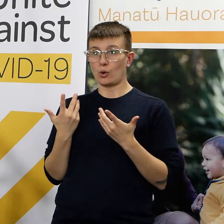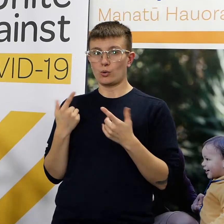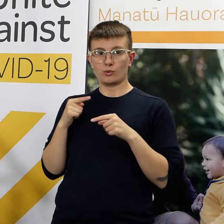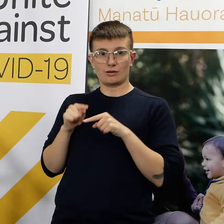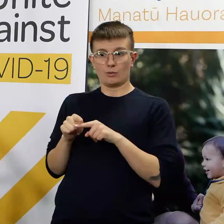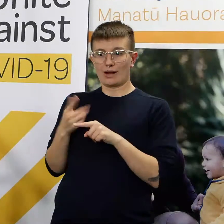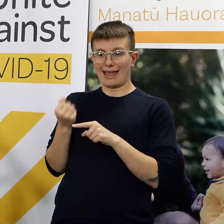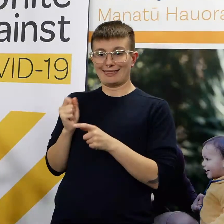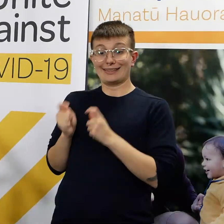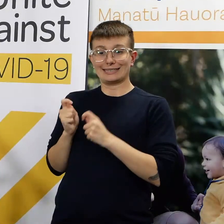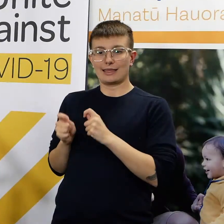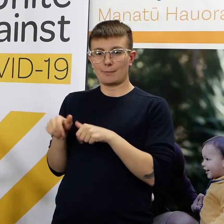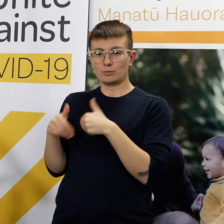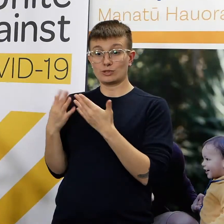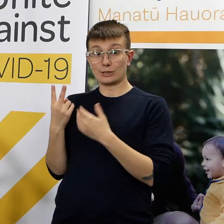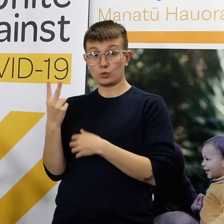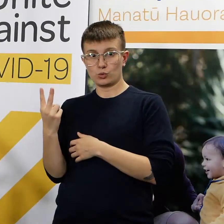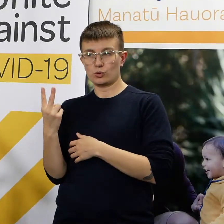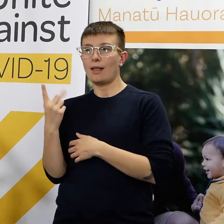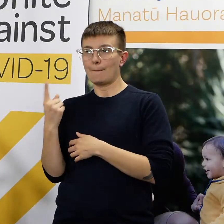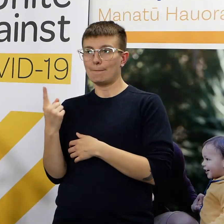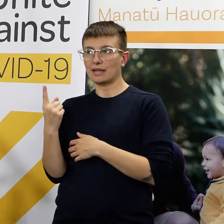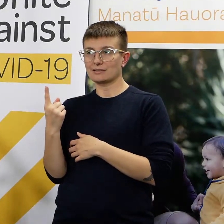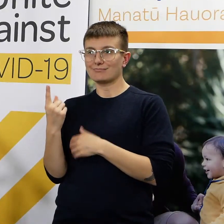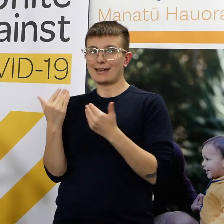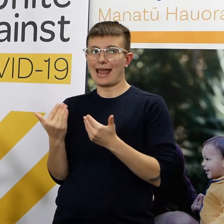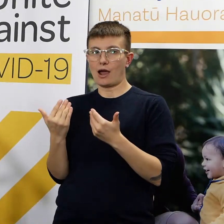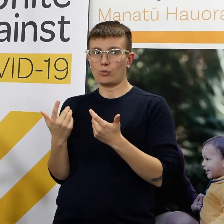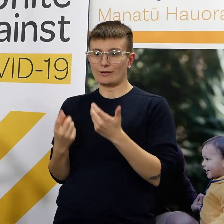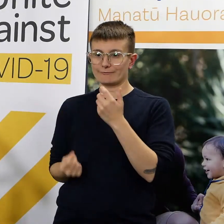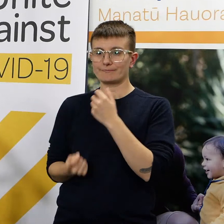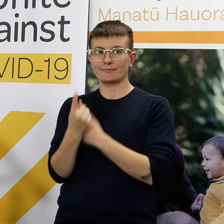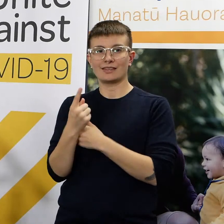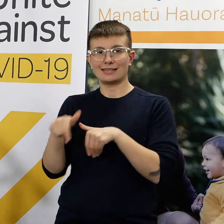as well. Just to reiterate the point I made, it's already the message has already